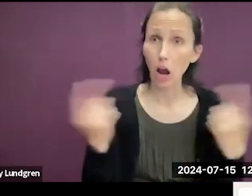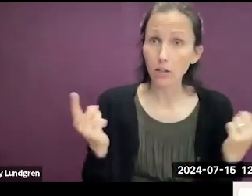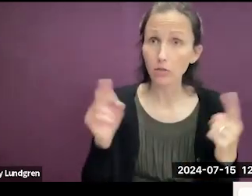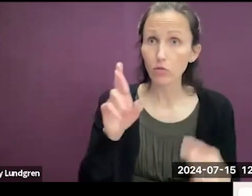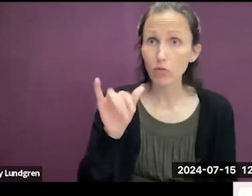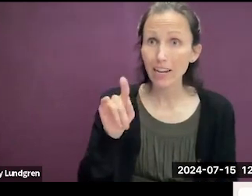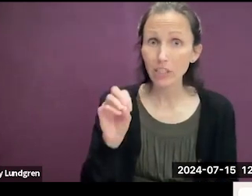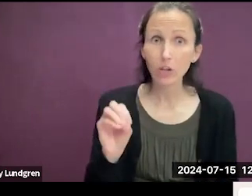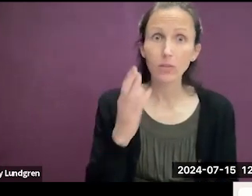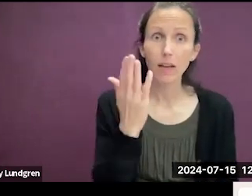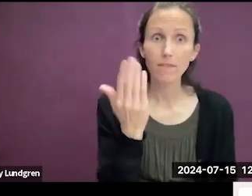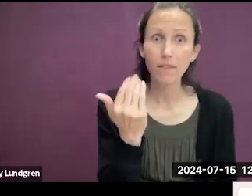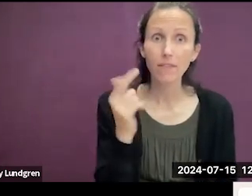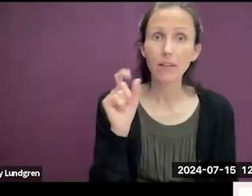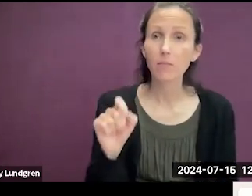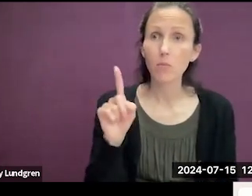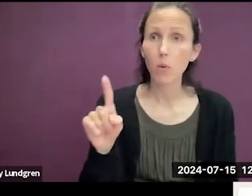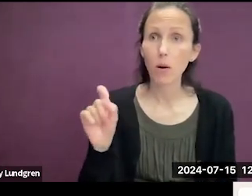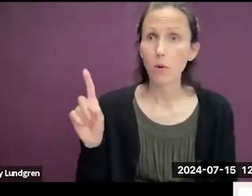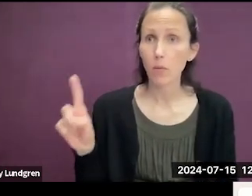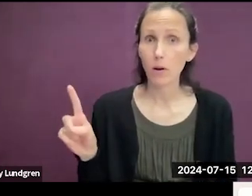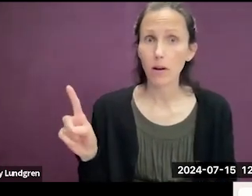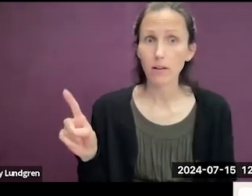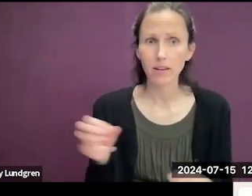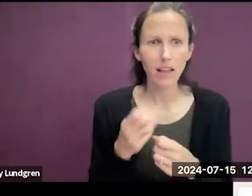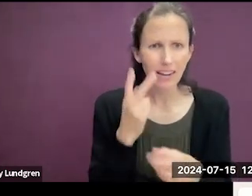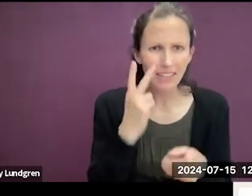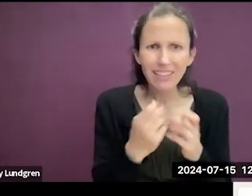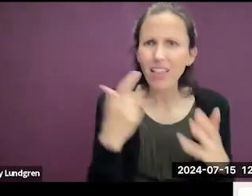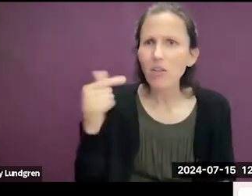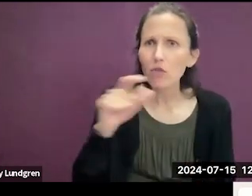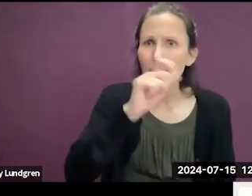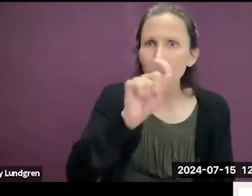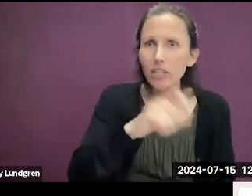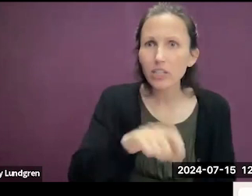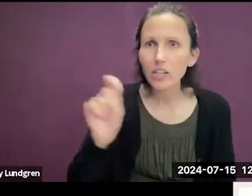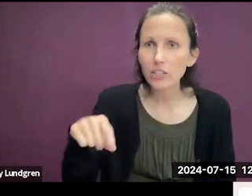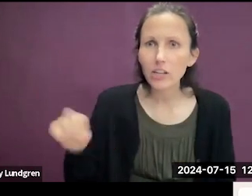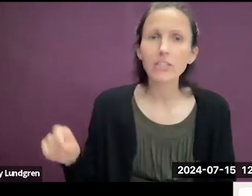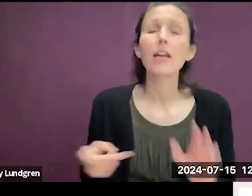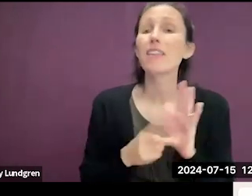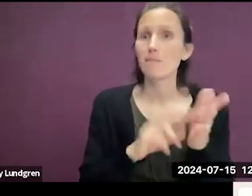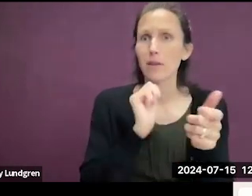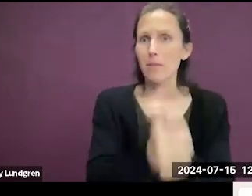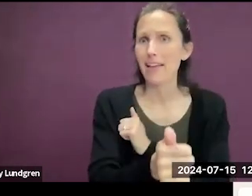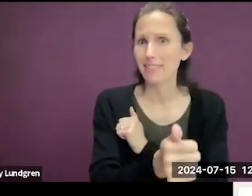and I have a lot of green check marks that say pass. So I have followed the WCAG guidelines